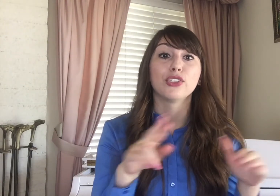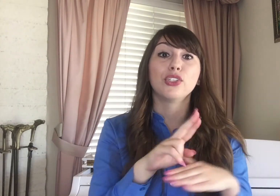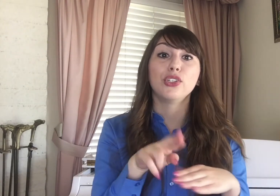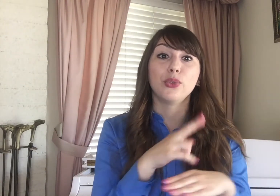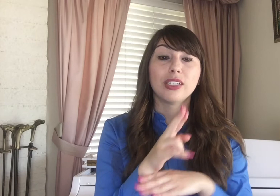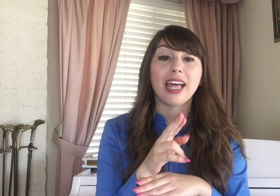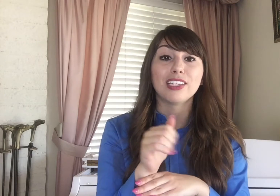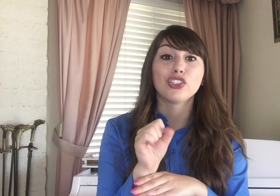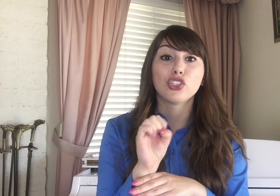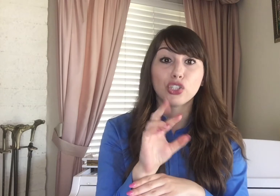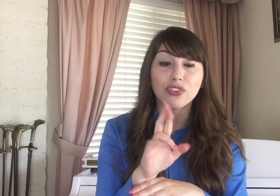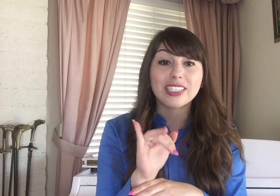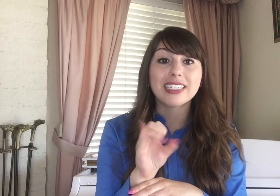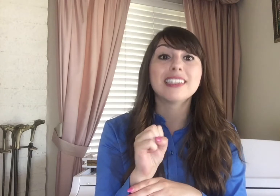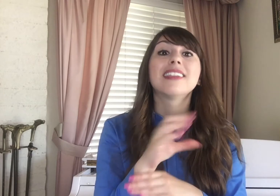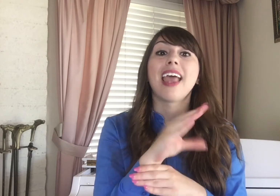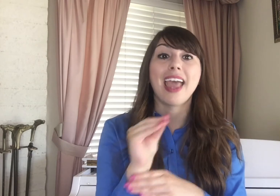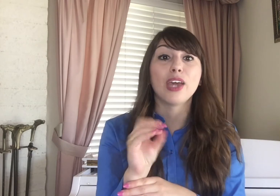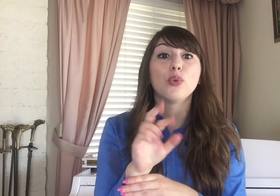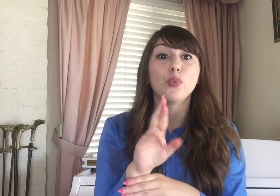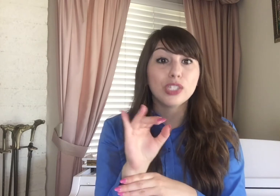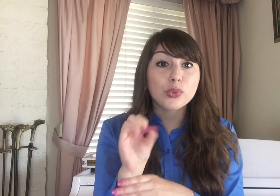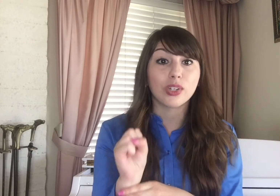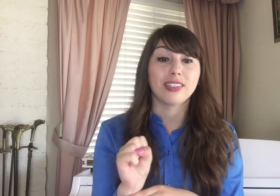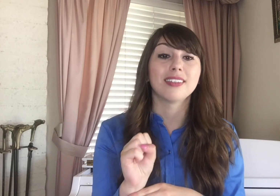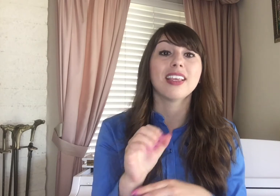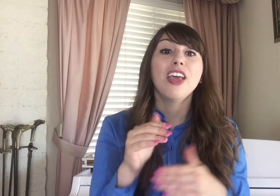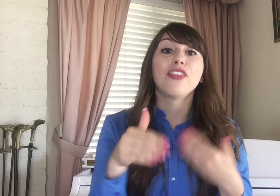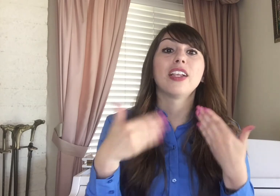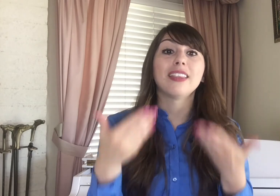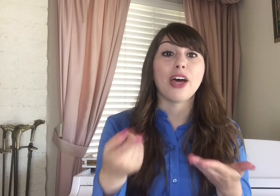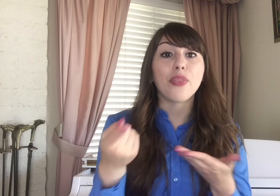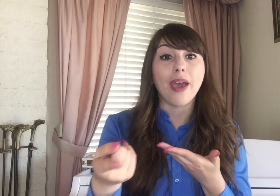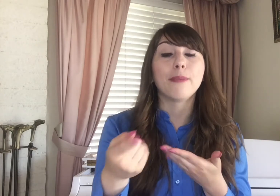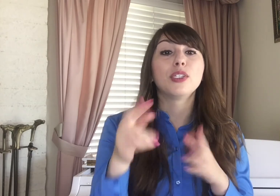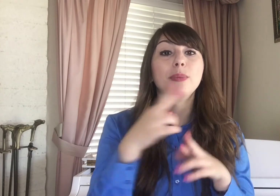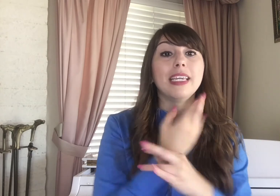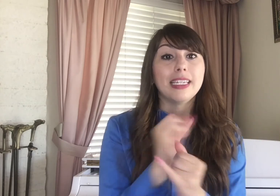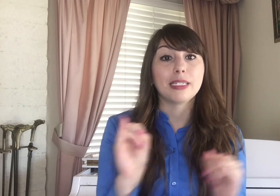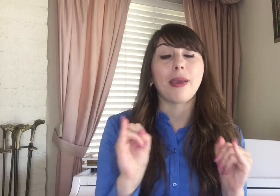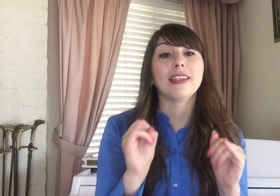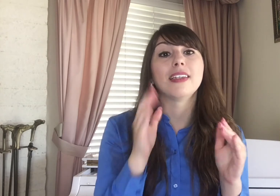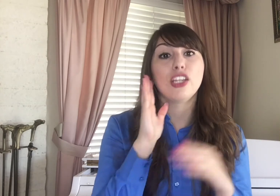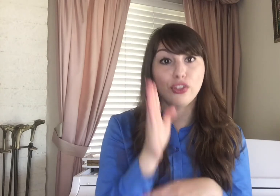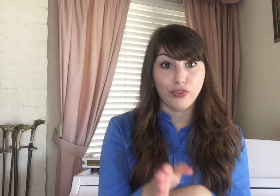utilize services and resources that allow them to be independent in the